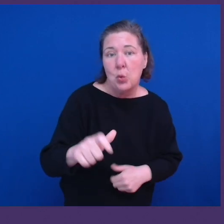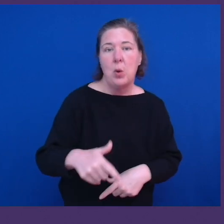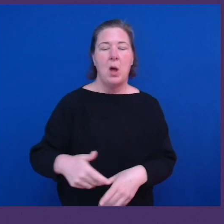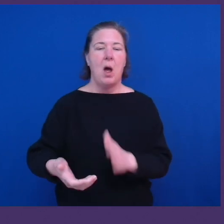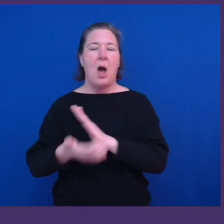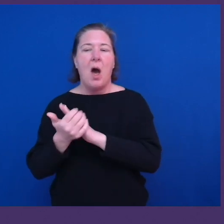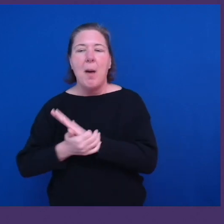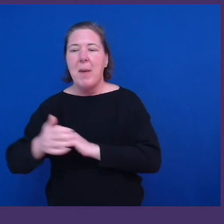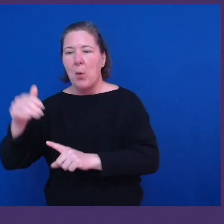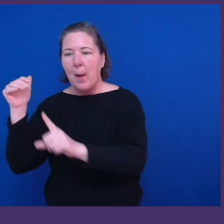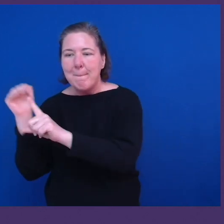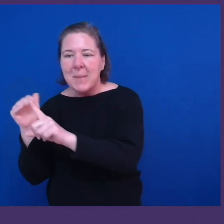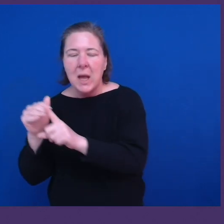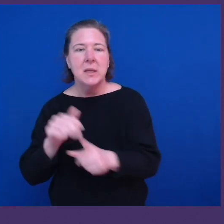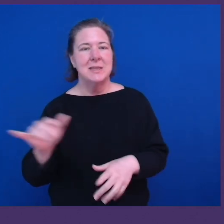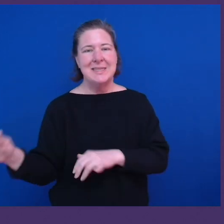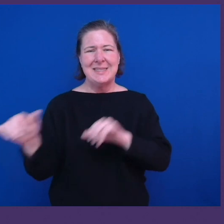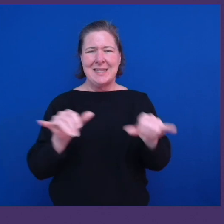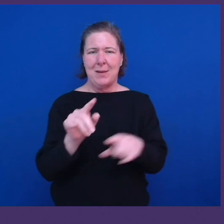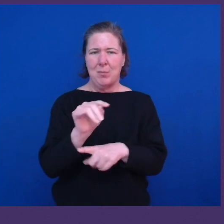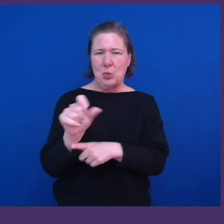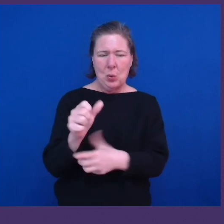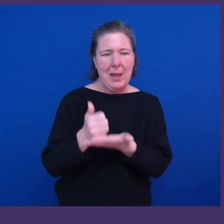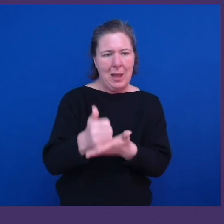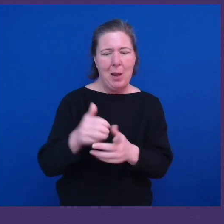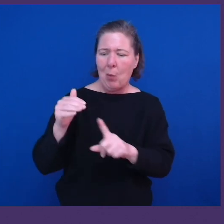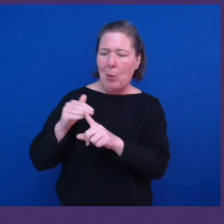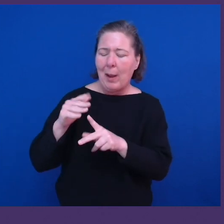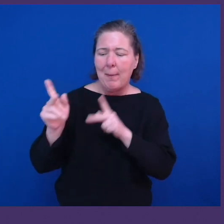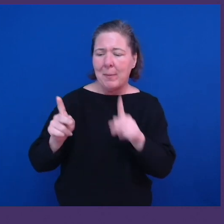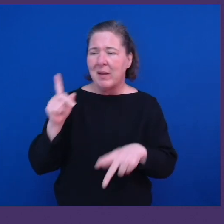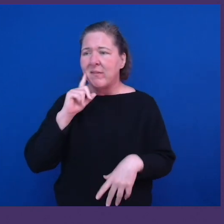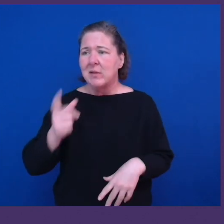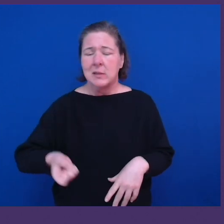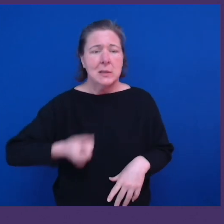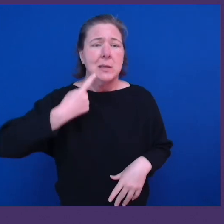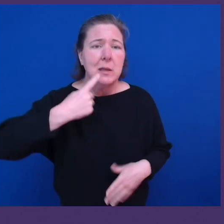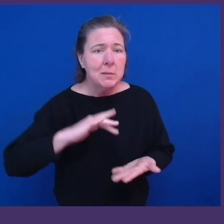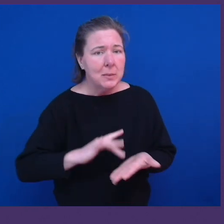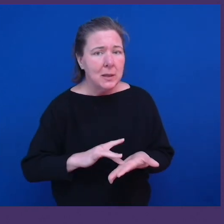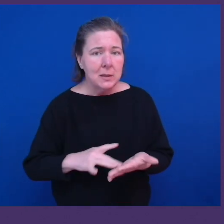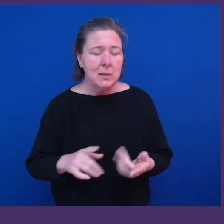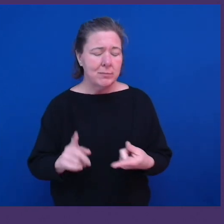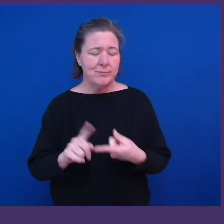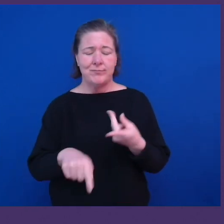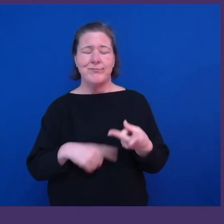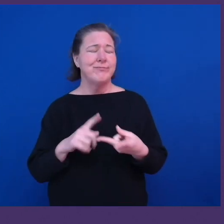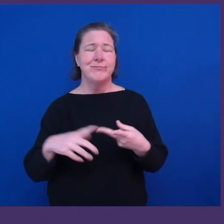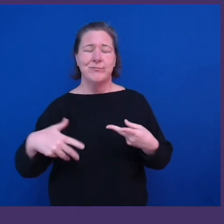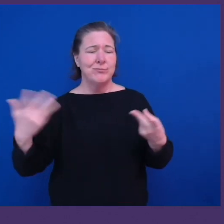These same tools can be used to help remind folks to take their medication or to get up and stretch,